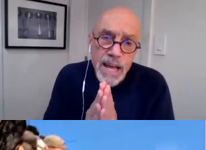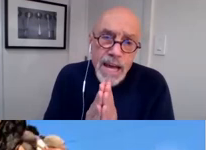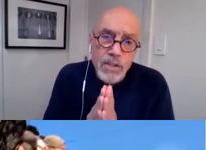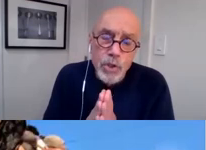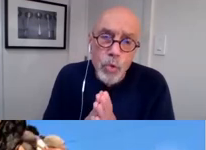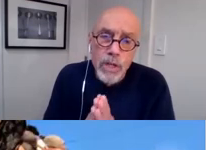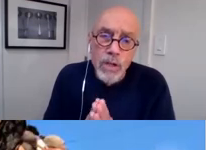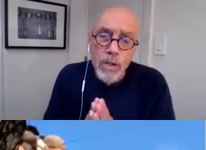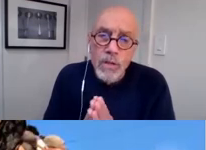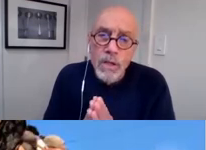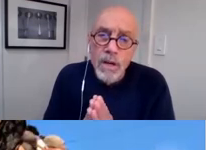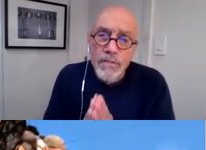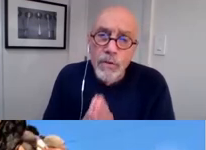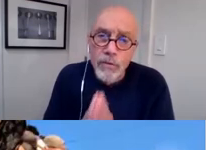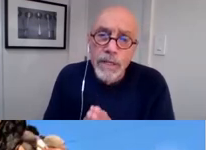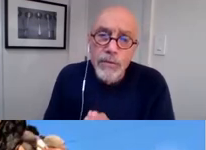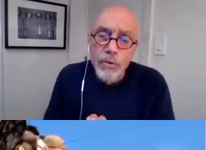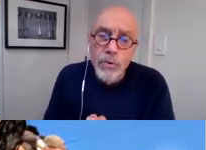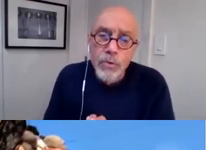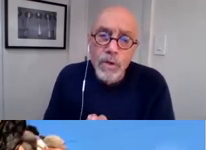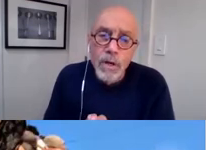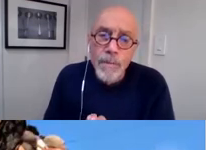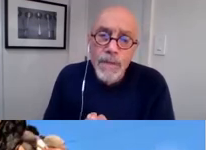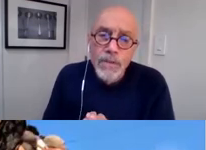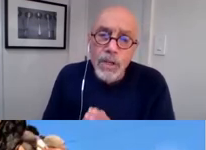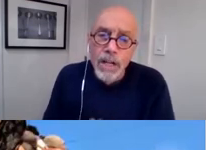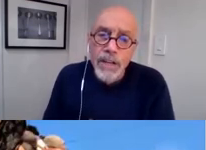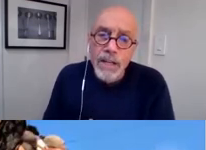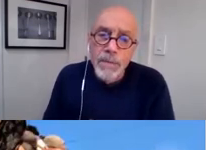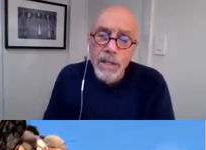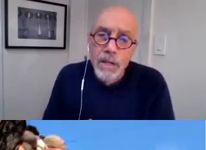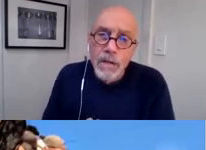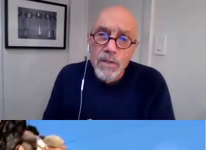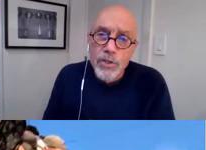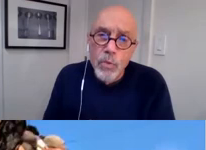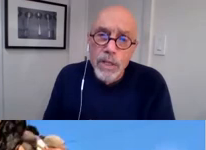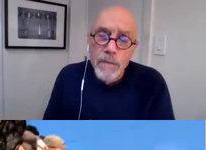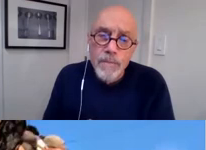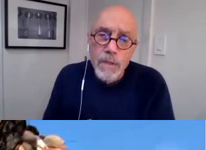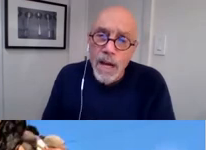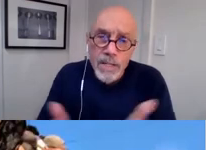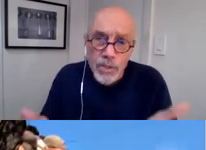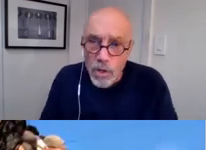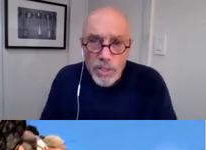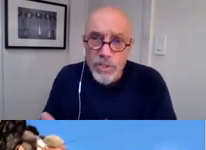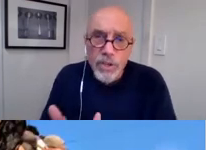that you will feel free to contact me should we not answer a question